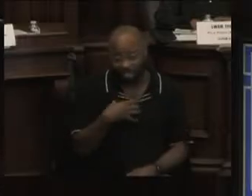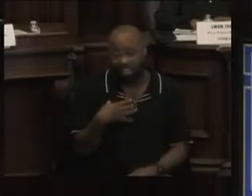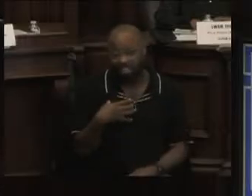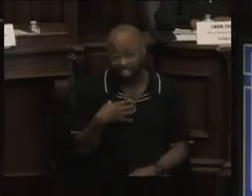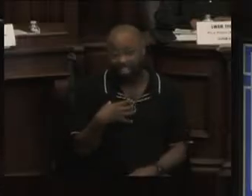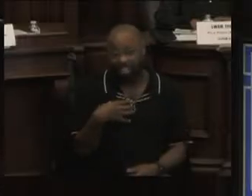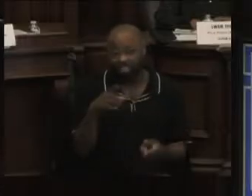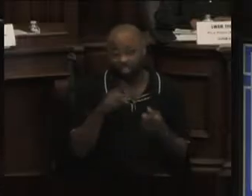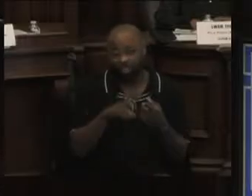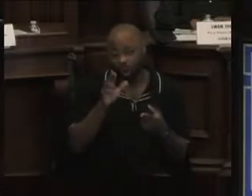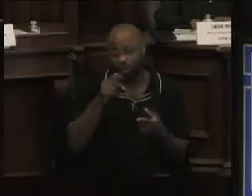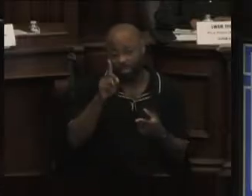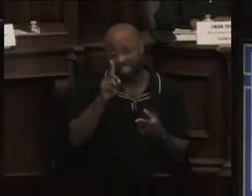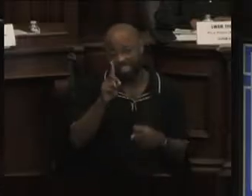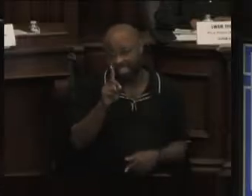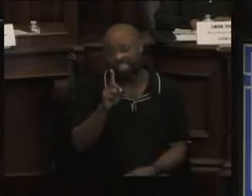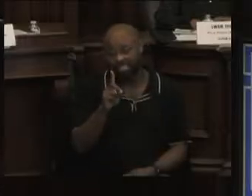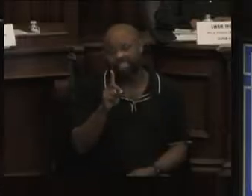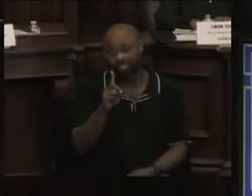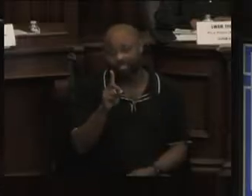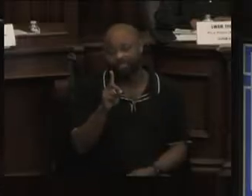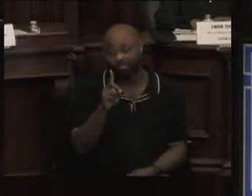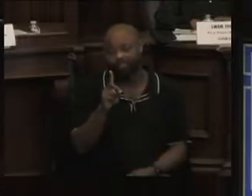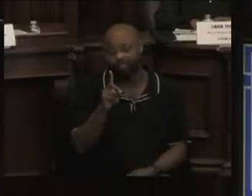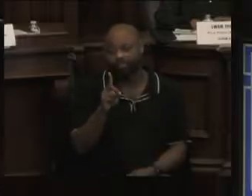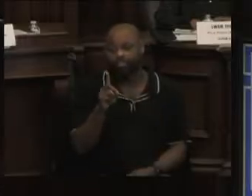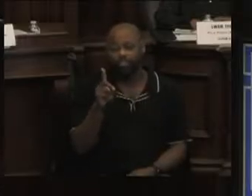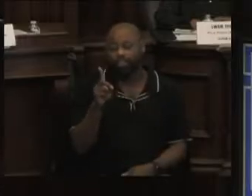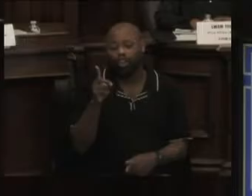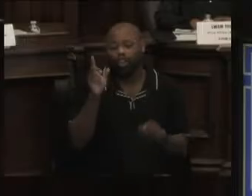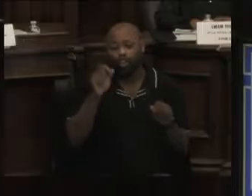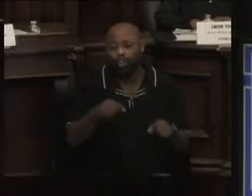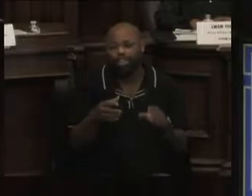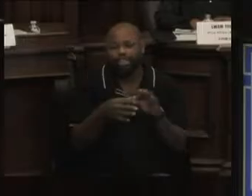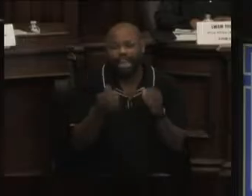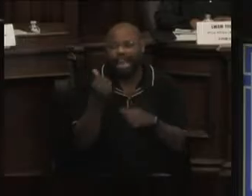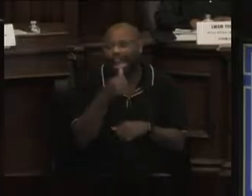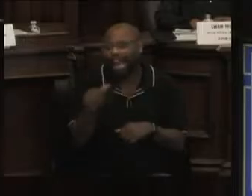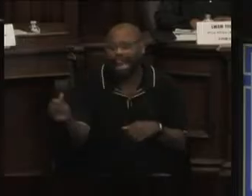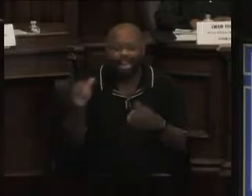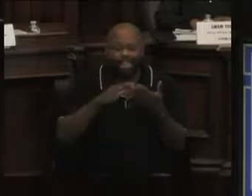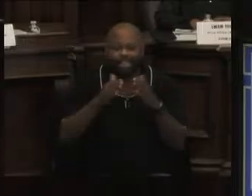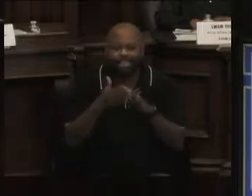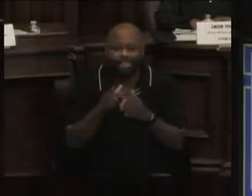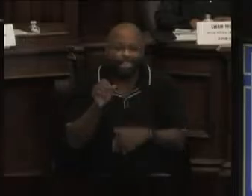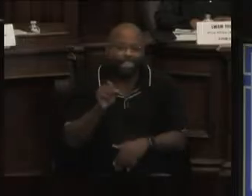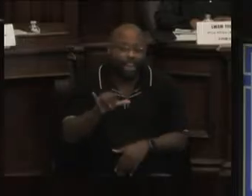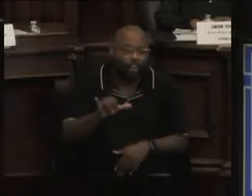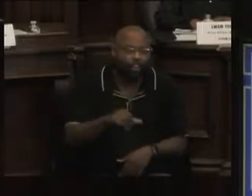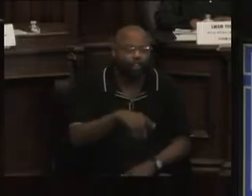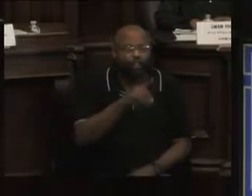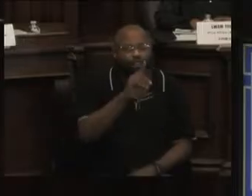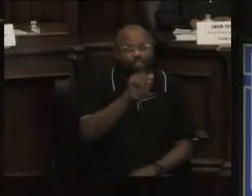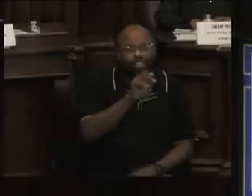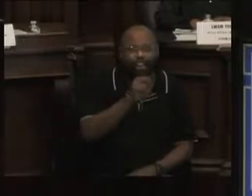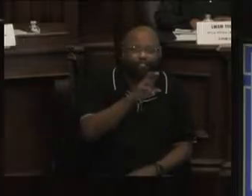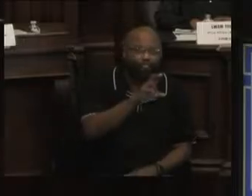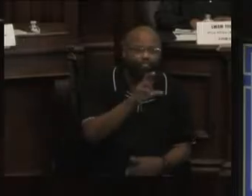people in our community are afraid to submit a complaint to the Rochester Police Department.